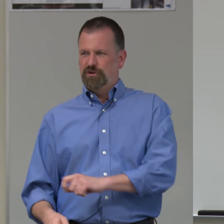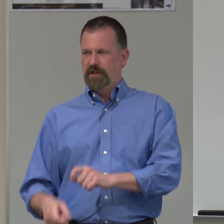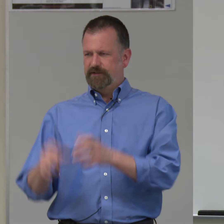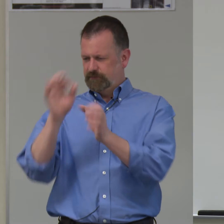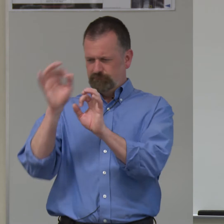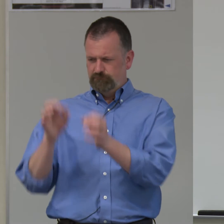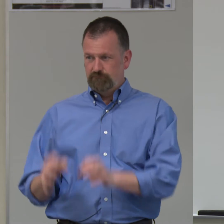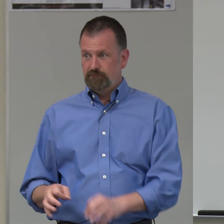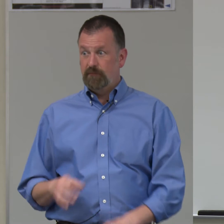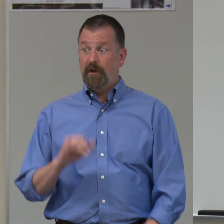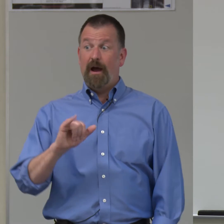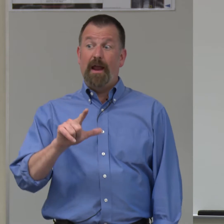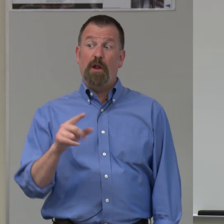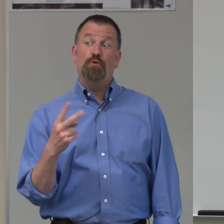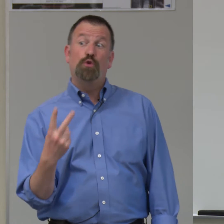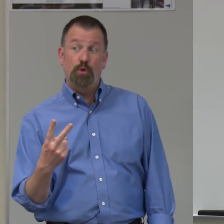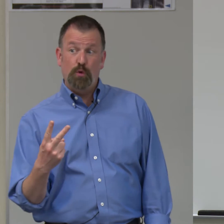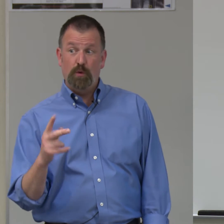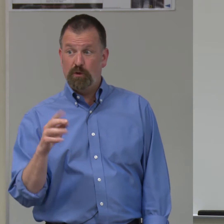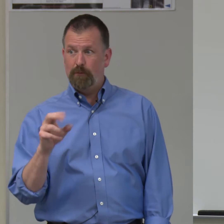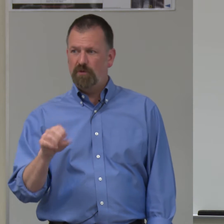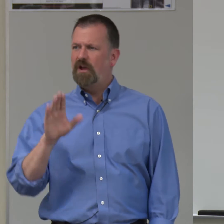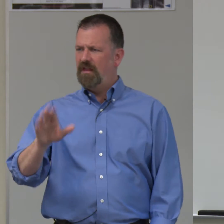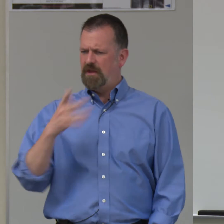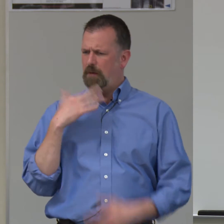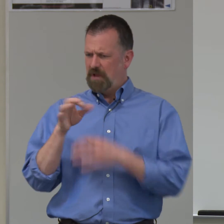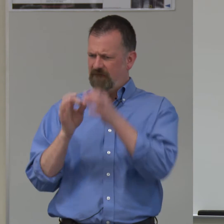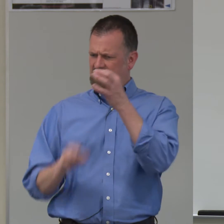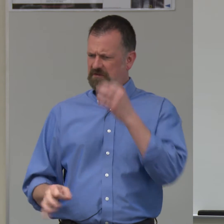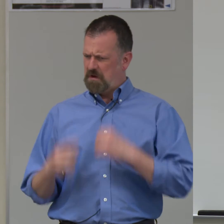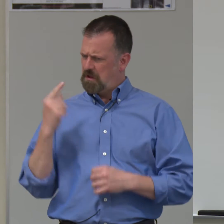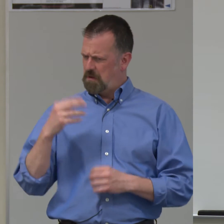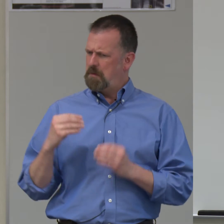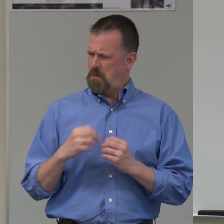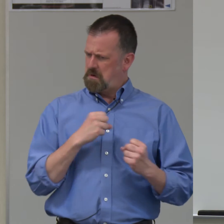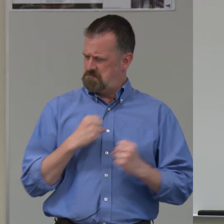So the IL-2 tumors, actually, their vessels look a bit more normal.